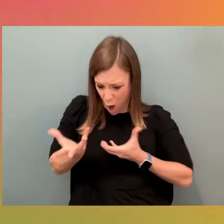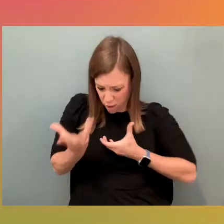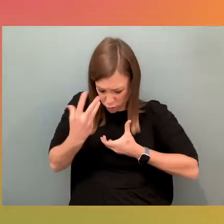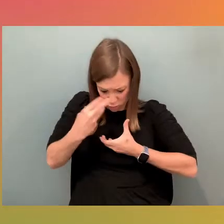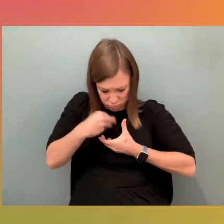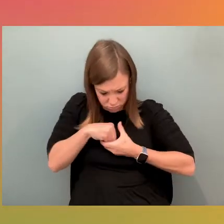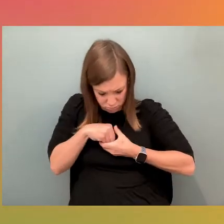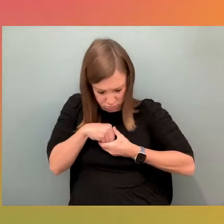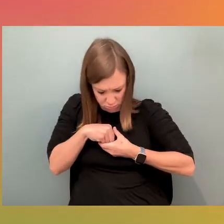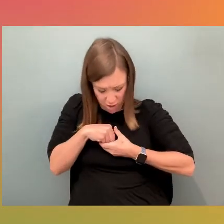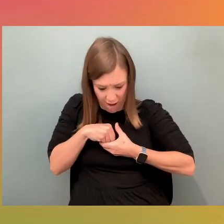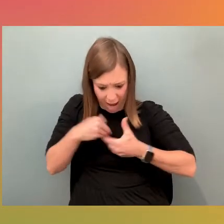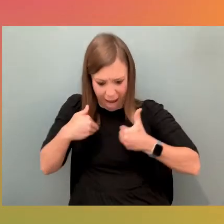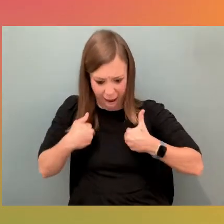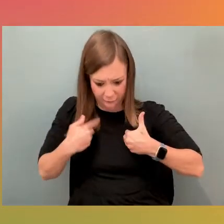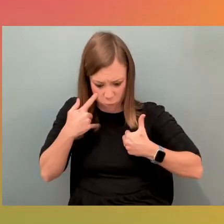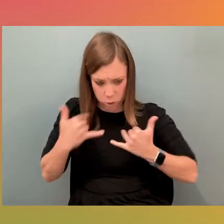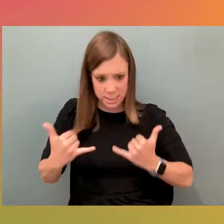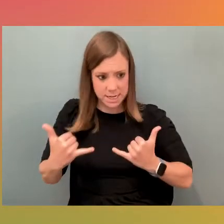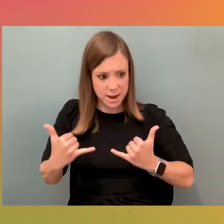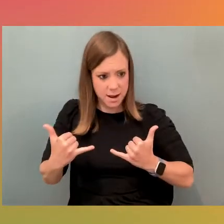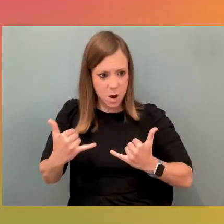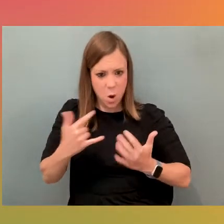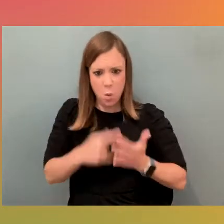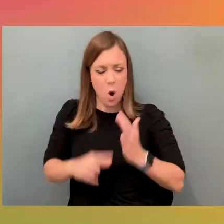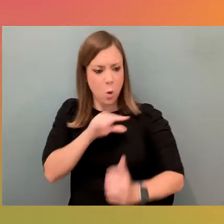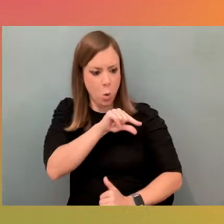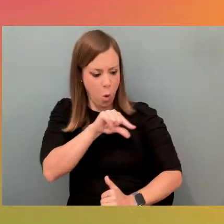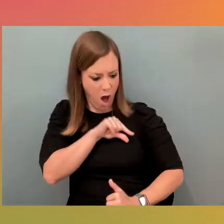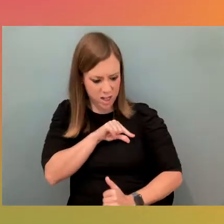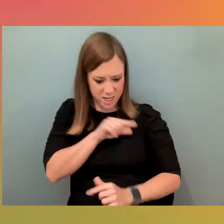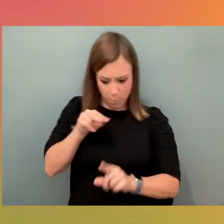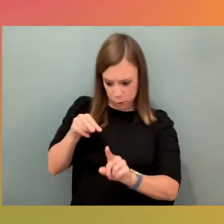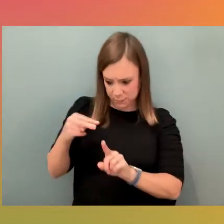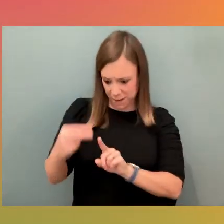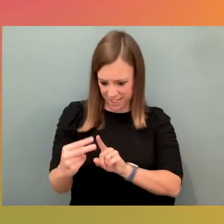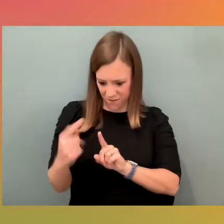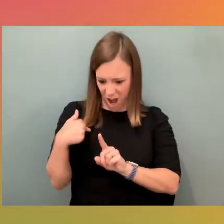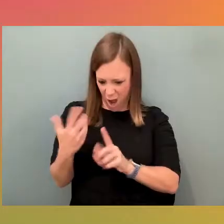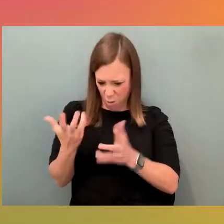WHAT YOU NEED OR WHAT YOU WOULD LIKE TO BRING IN TODAY.